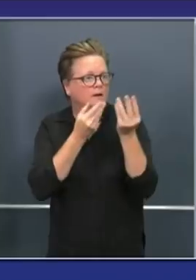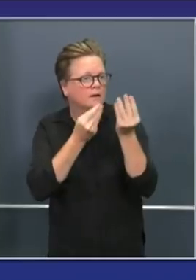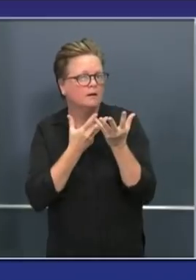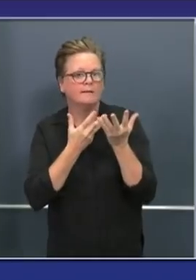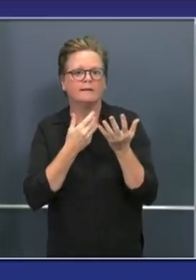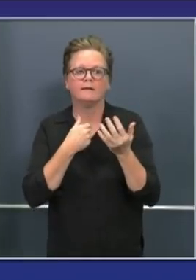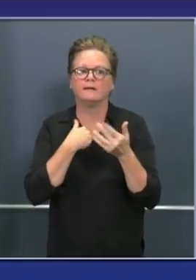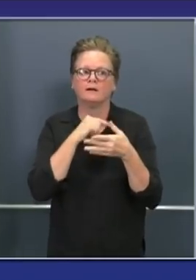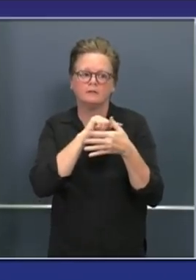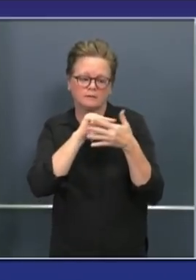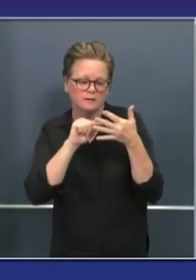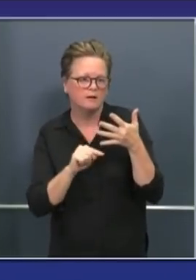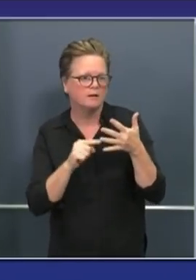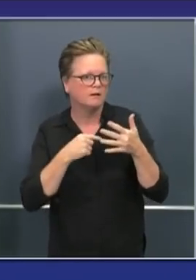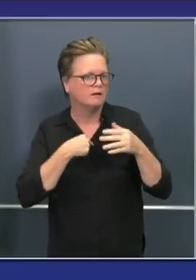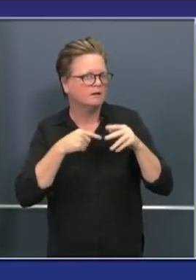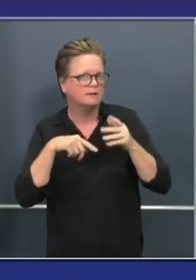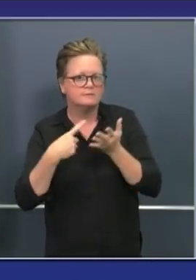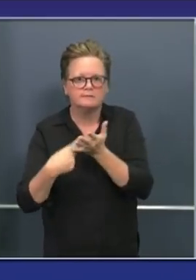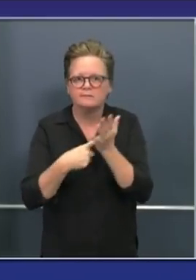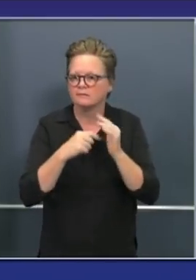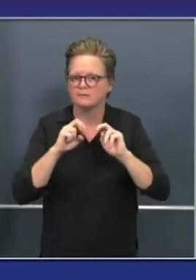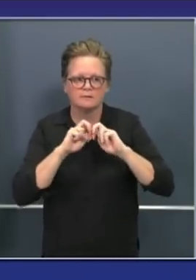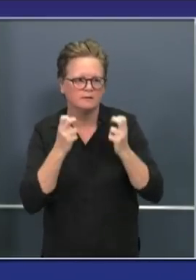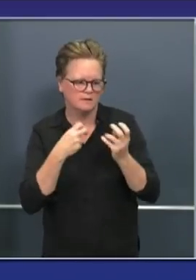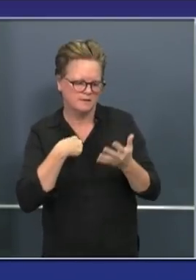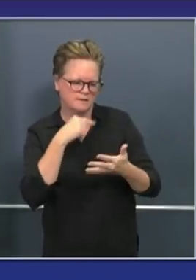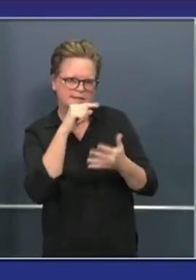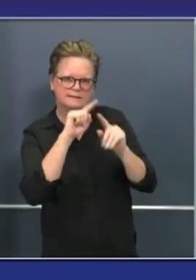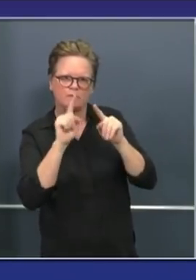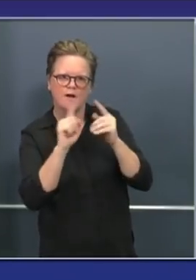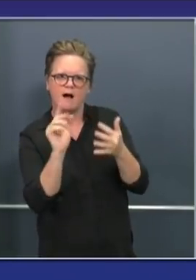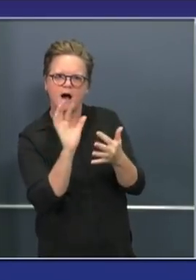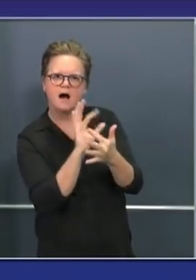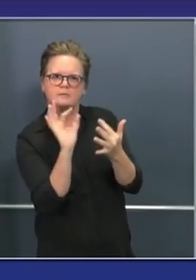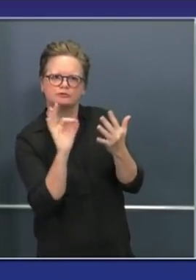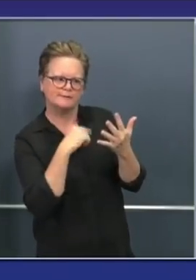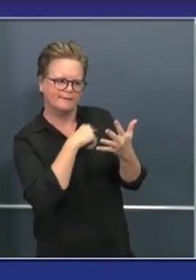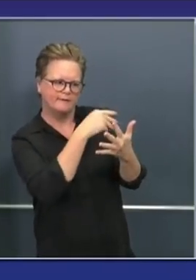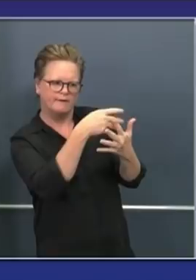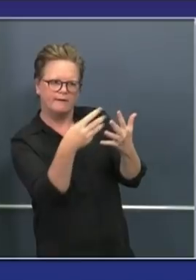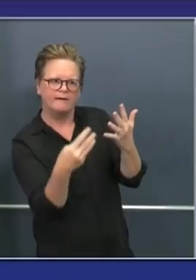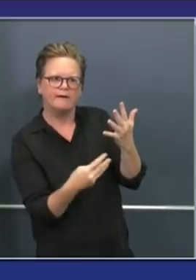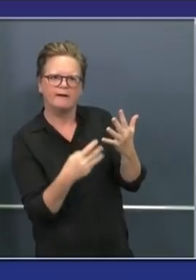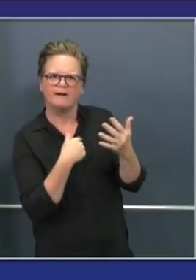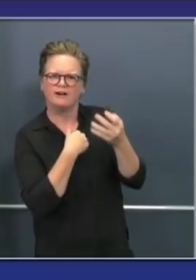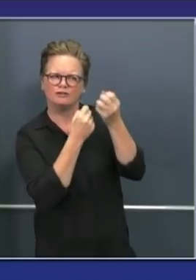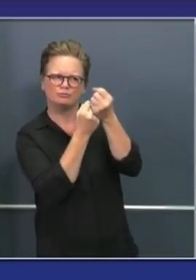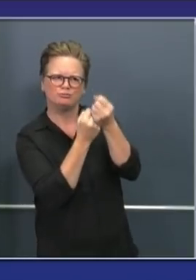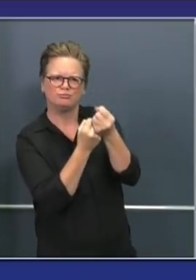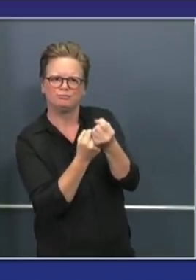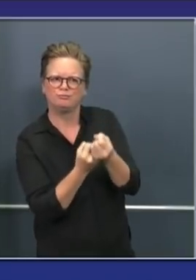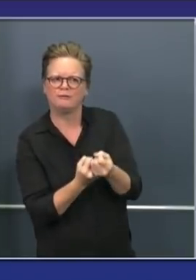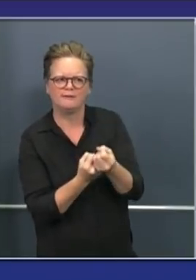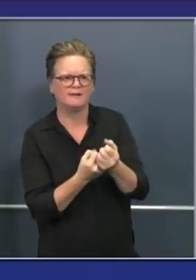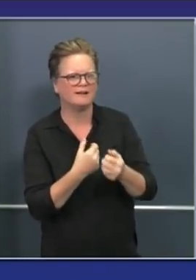SUPPLYING THE DATA AND INFORMATION THAT WE SEE AT THE STATE LEVEL AROUND A NUMBER OF DIFFERENT VARIABLES SO THAT WE